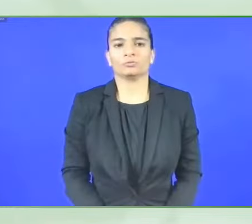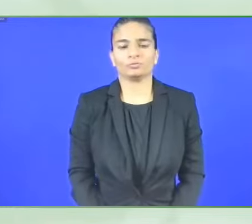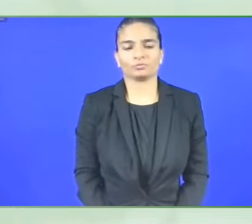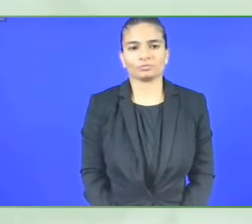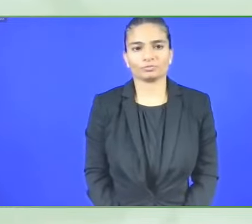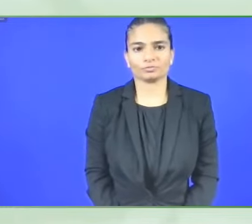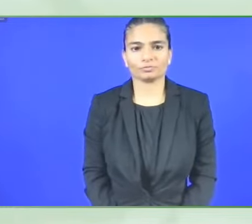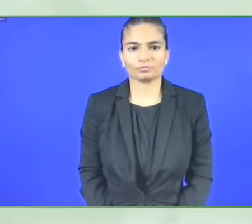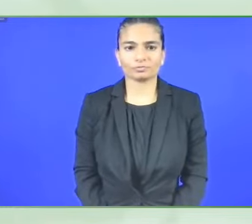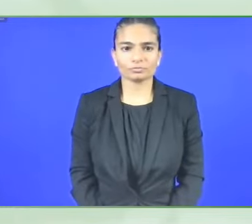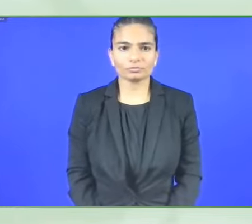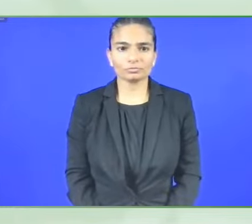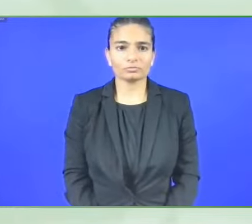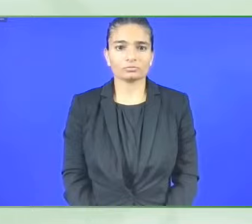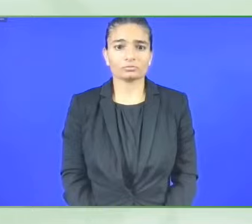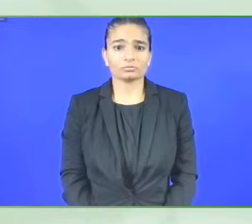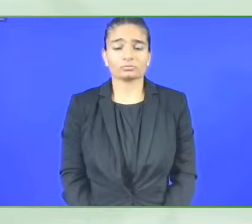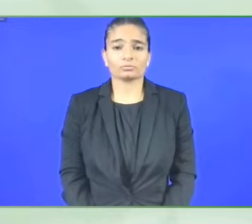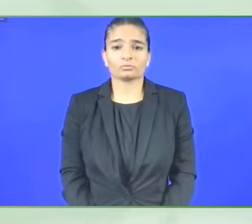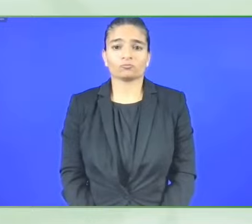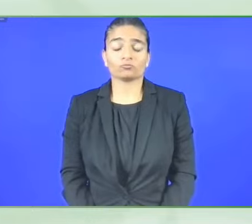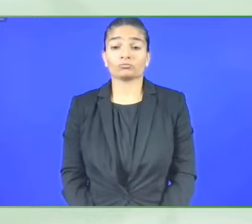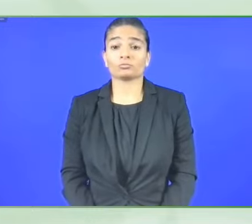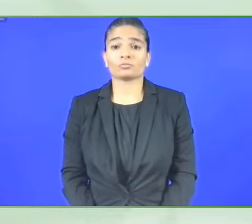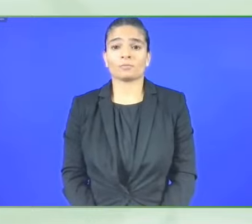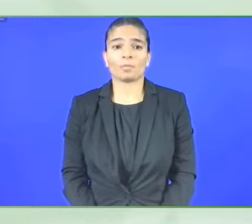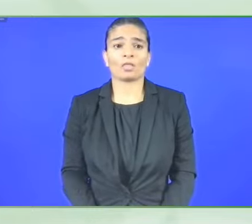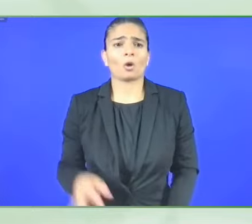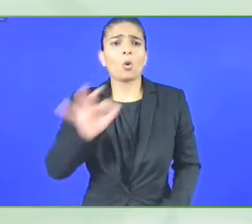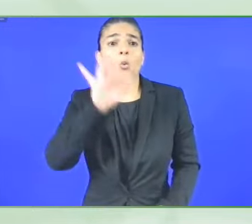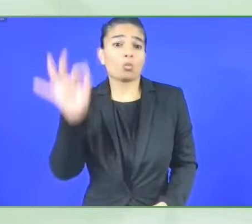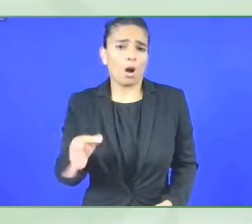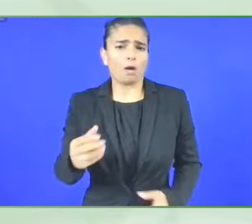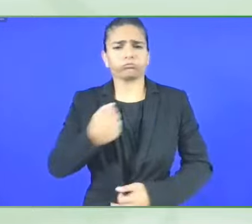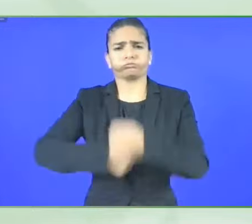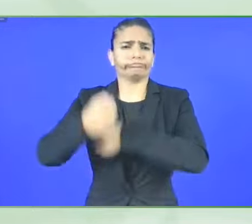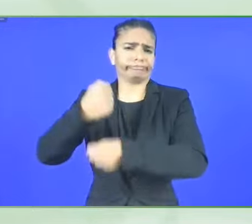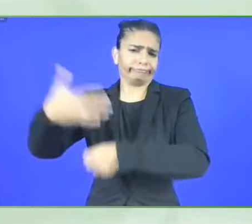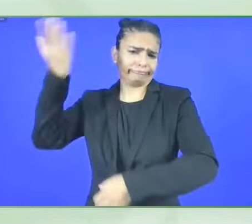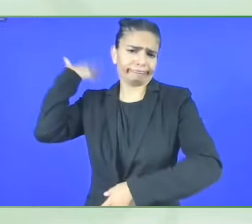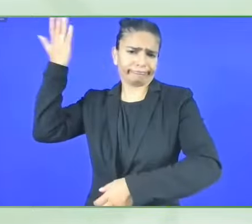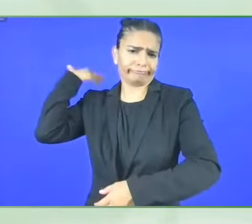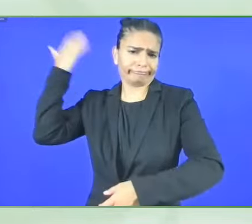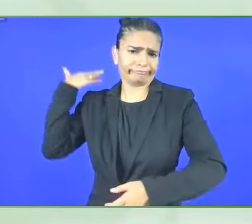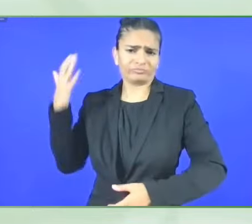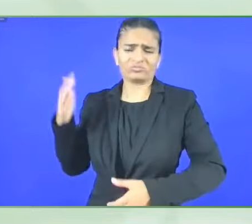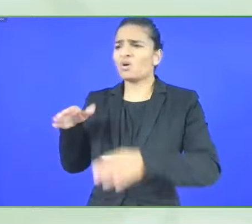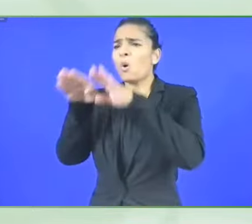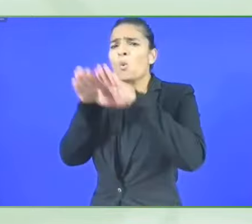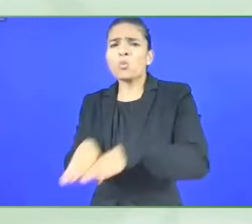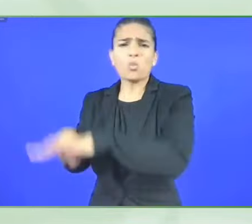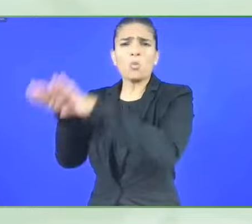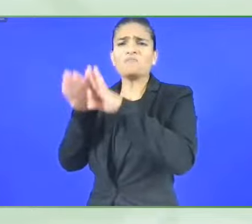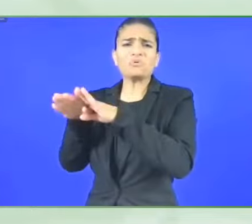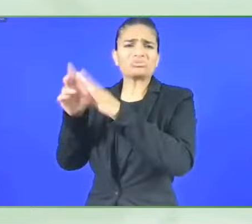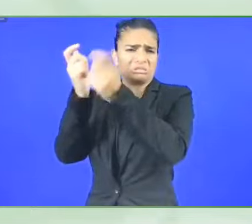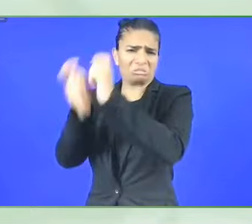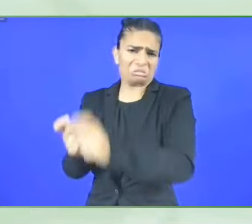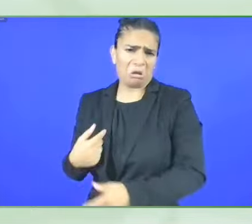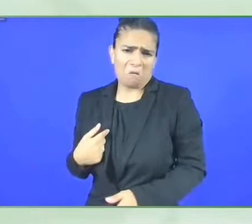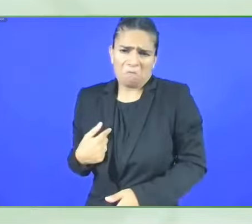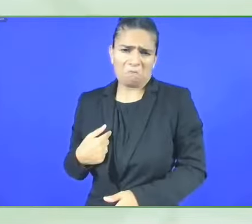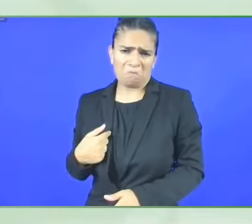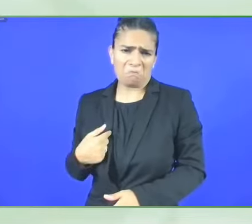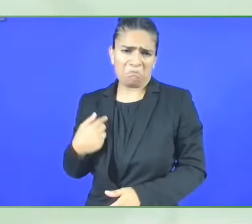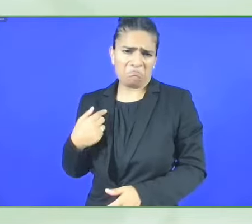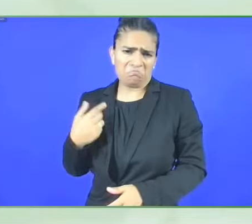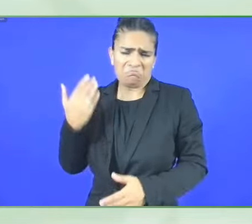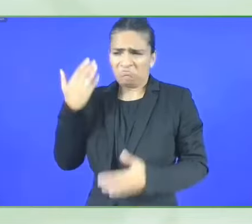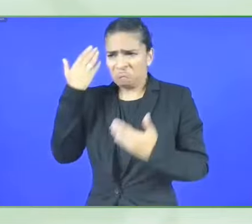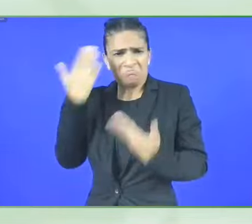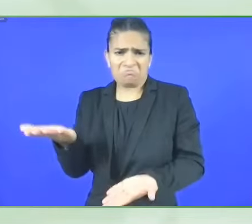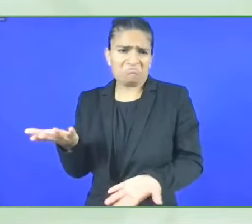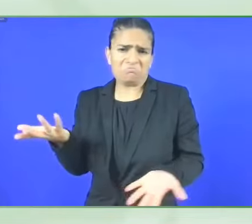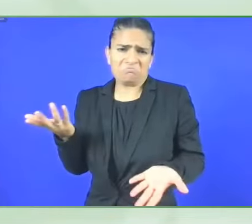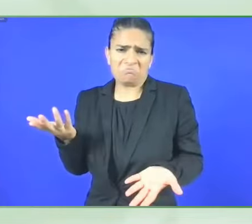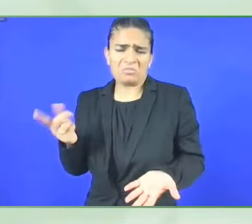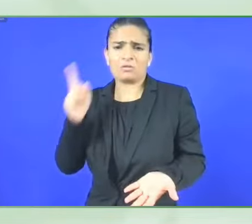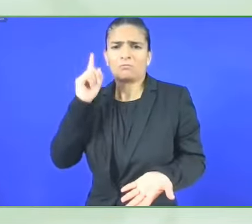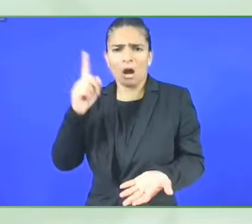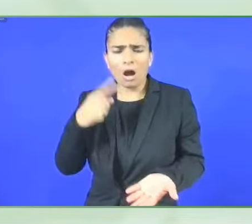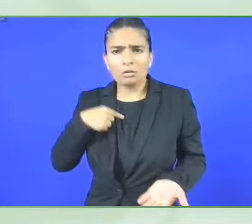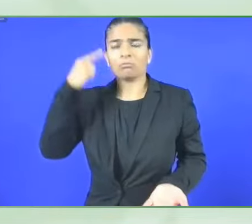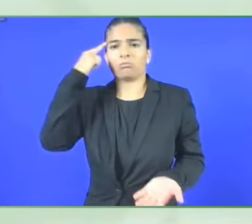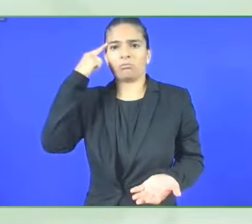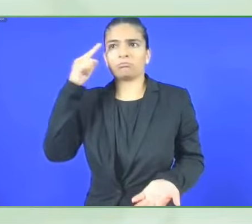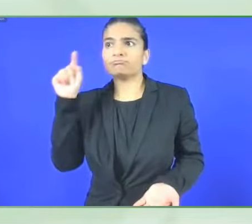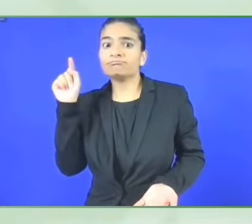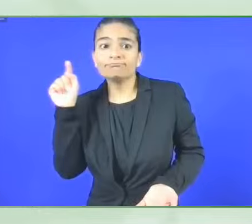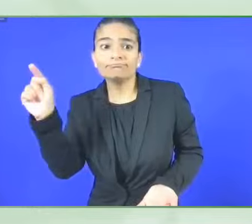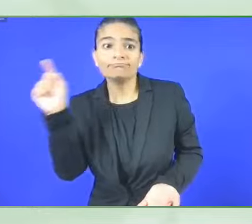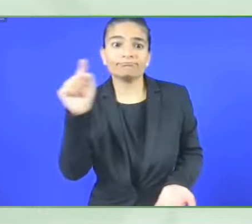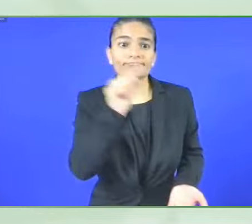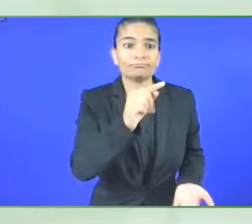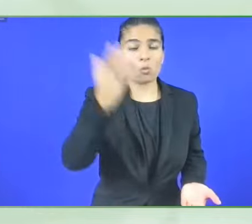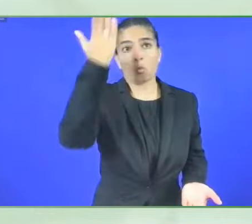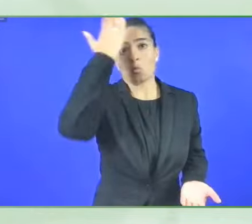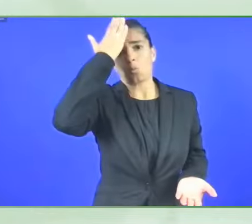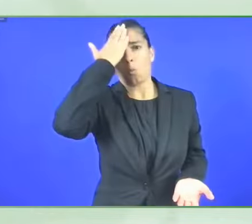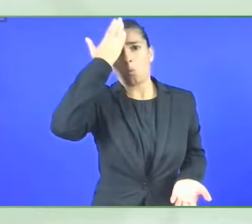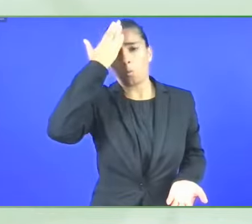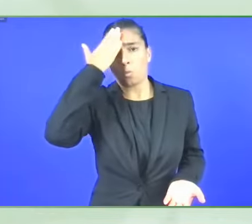I really believe we should stick to what Steyn felt talked about, universal designing, it